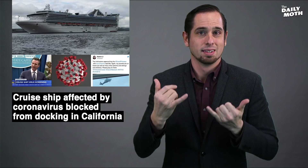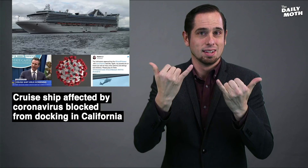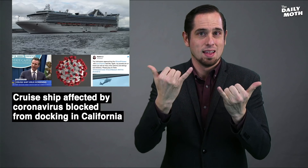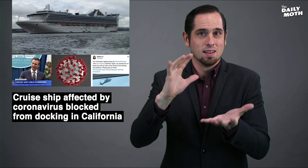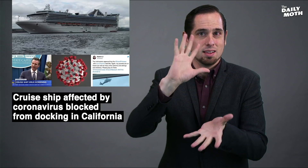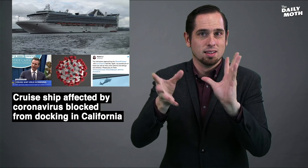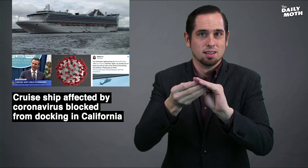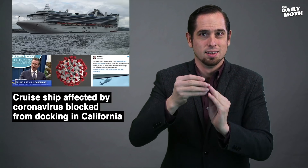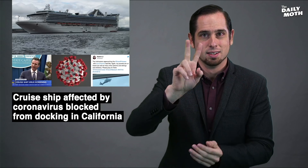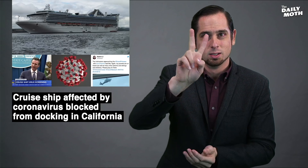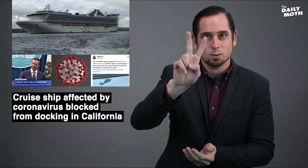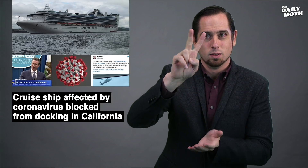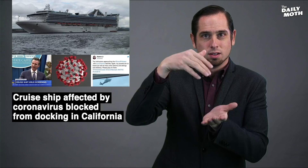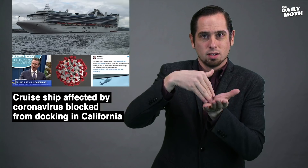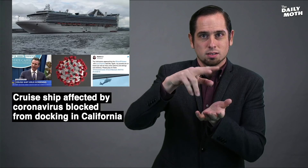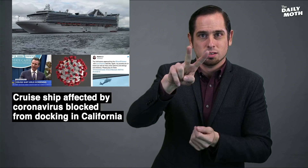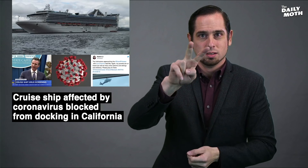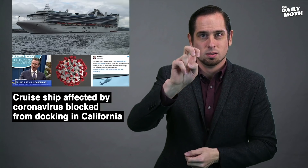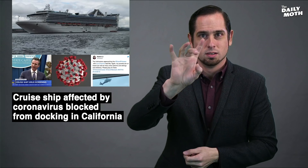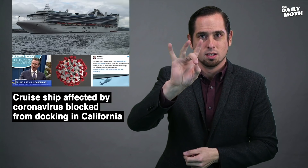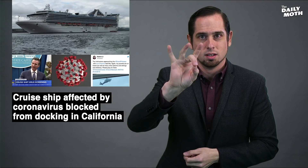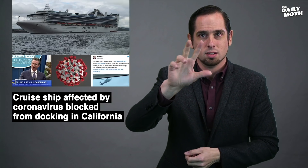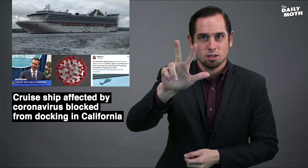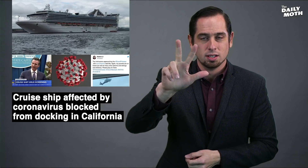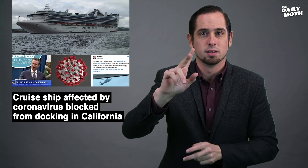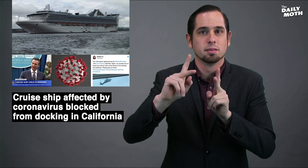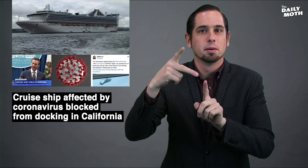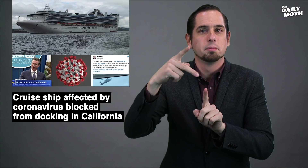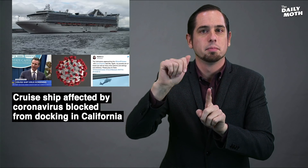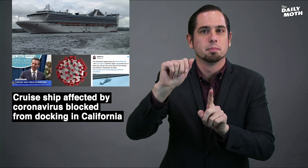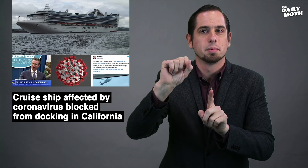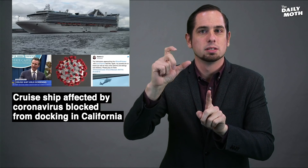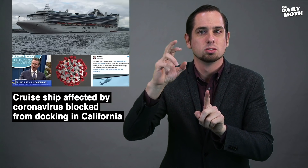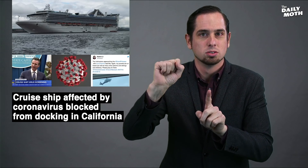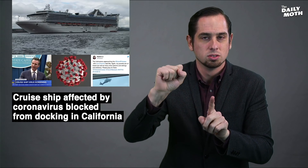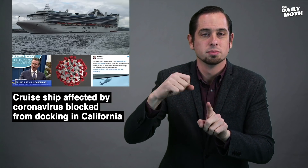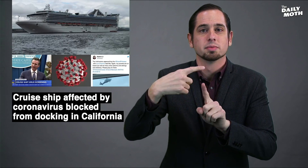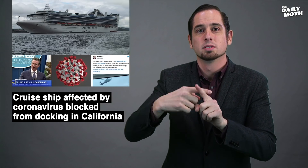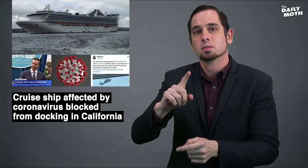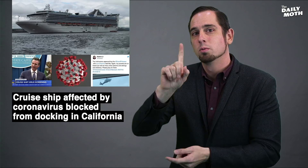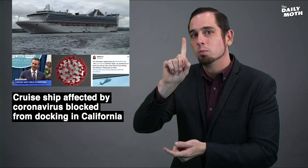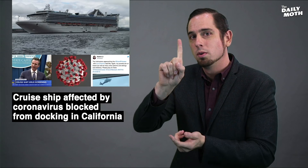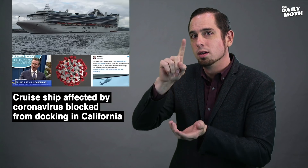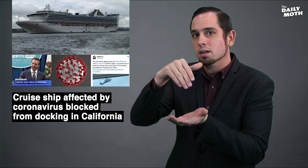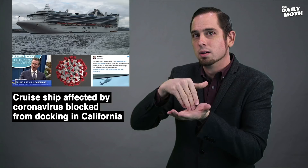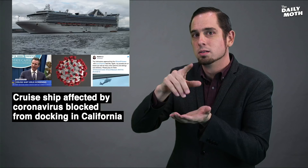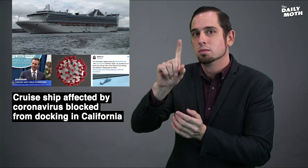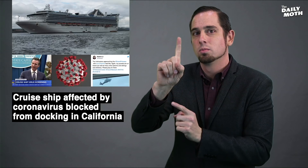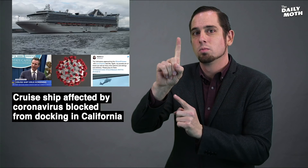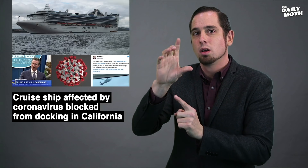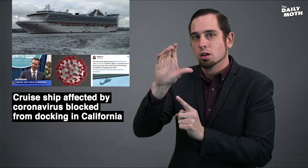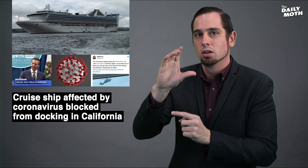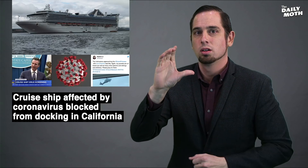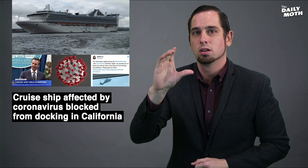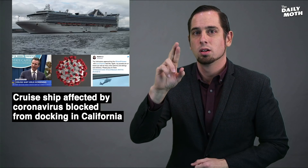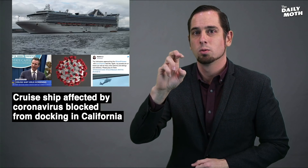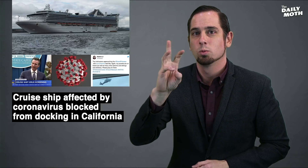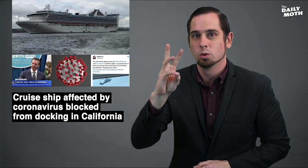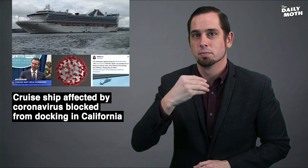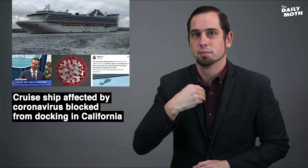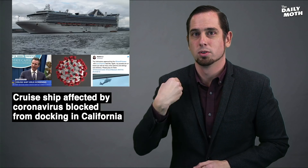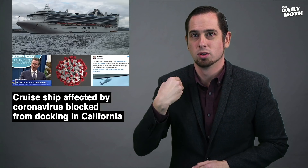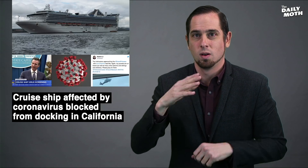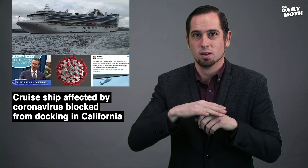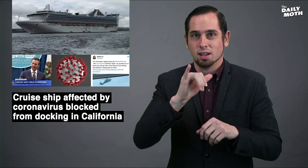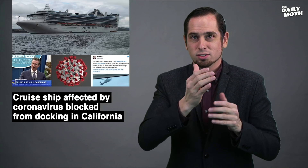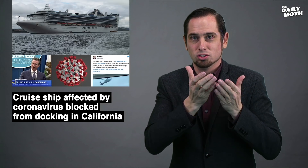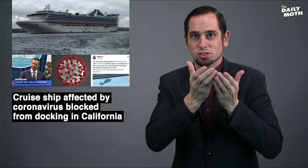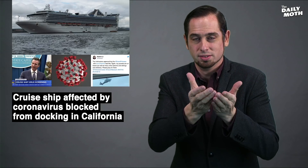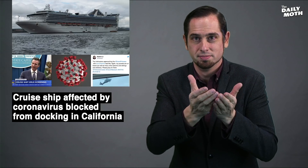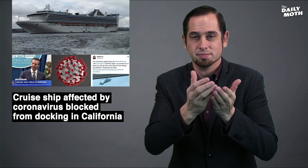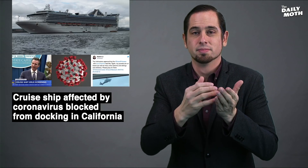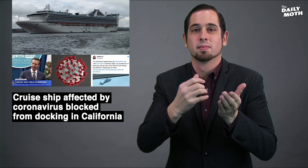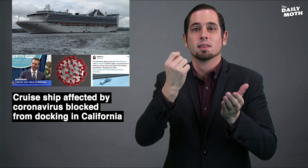There are 2,283 passengers and 1,100 crew members on the ship,